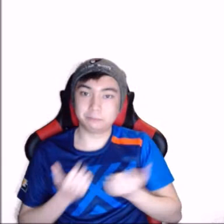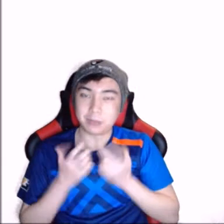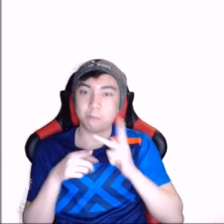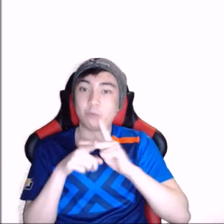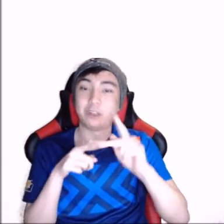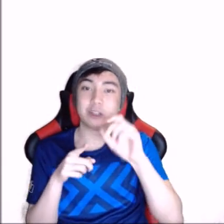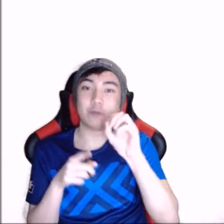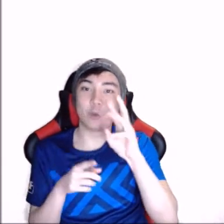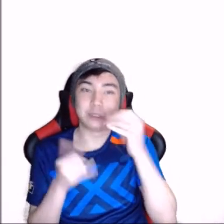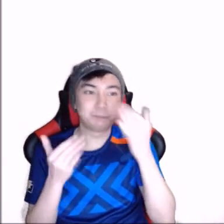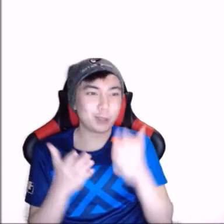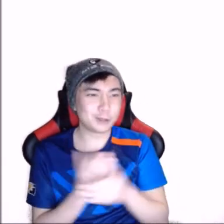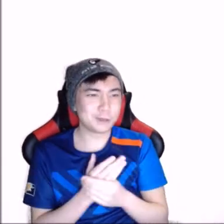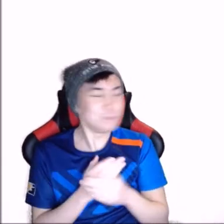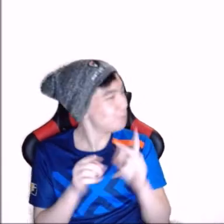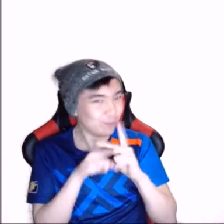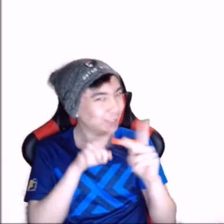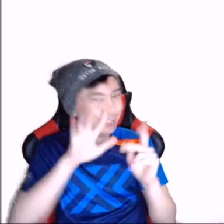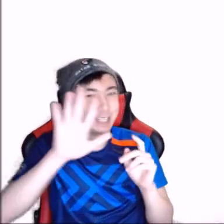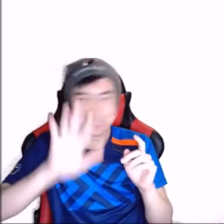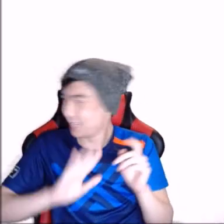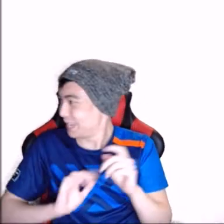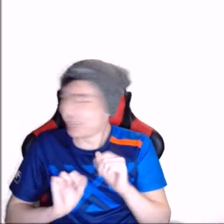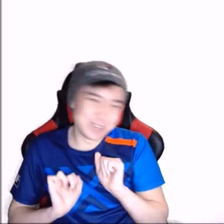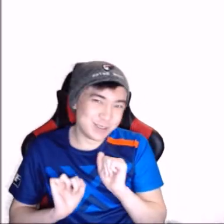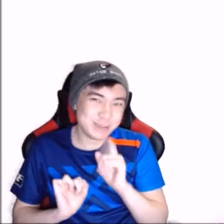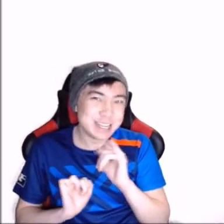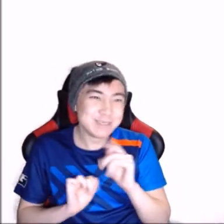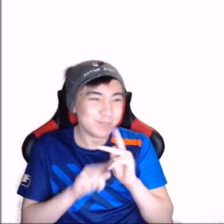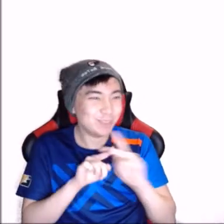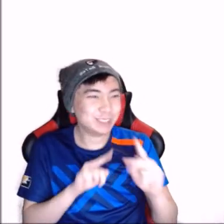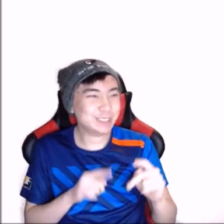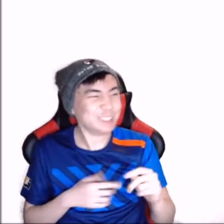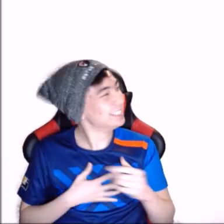professional Overwatch player - - professional?